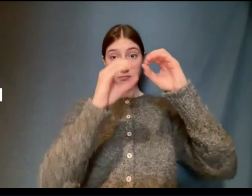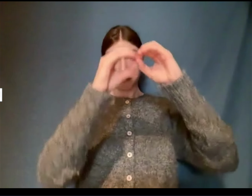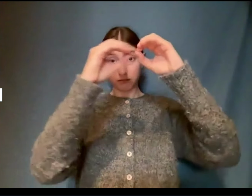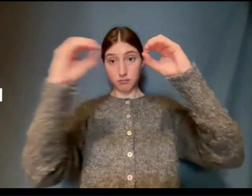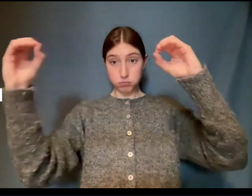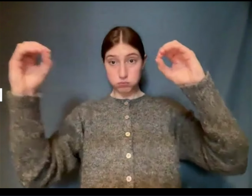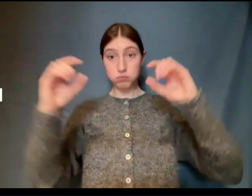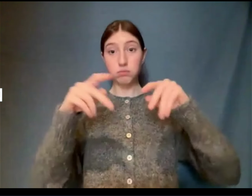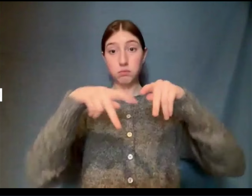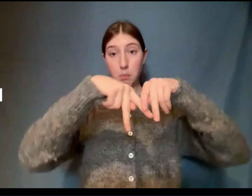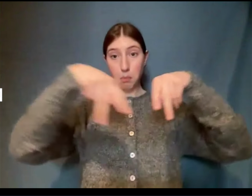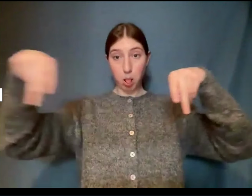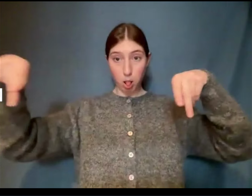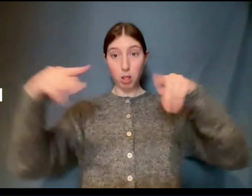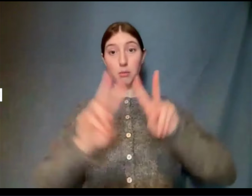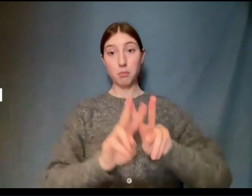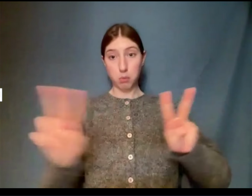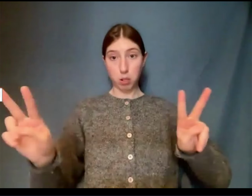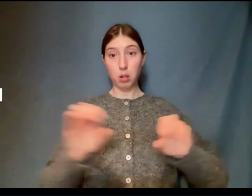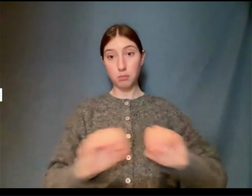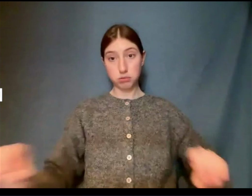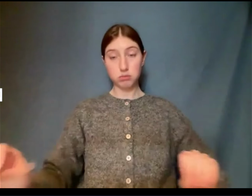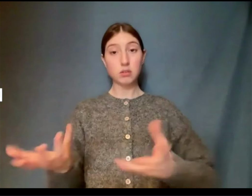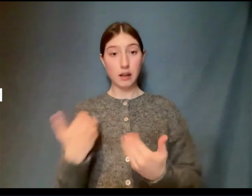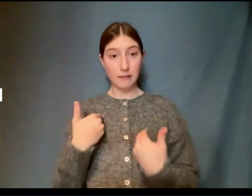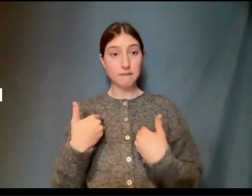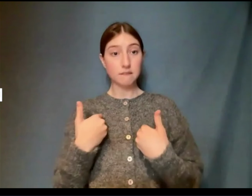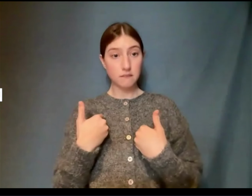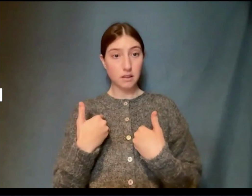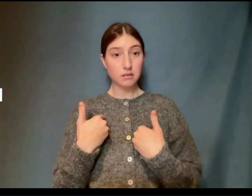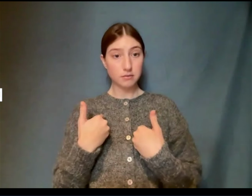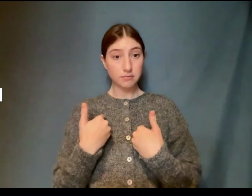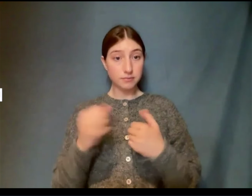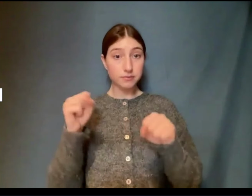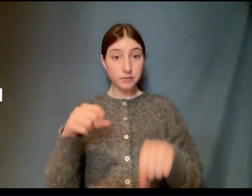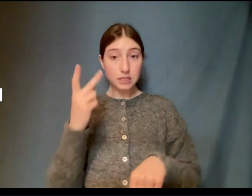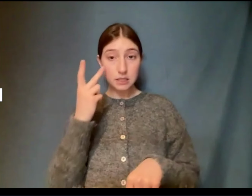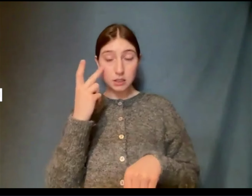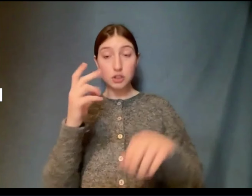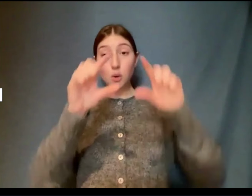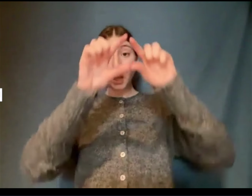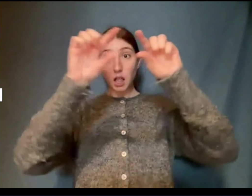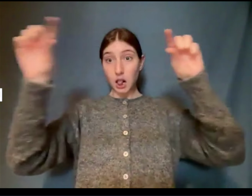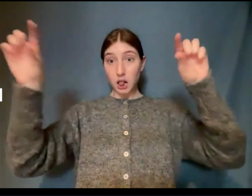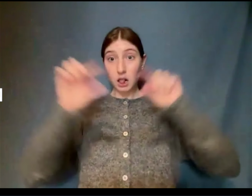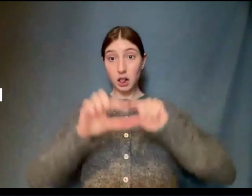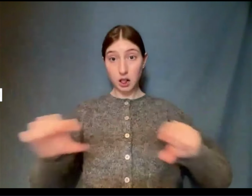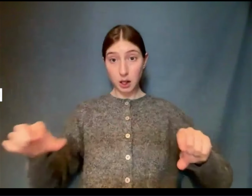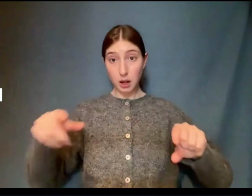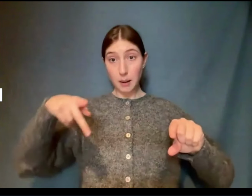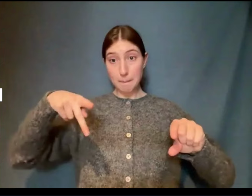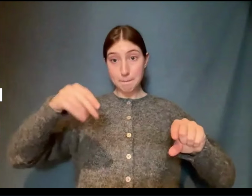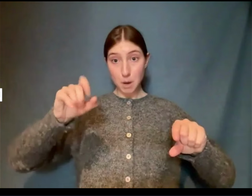fatty acids and ta the fatty acid tails forming the non-polar tails in the center, which is good,